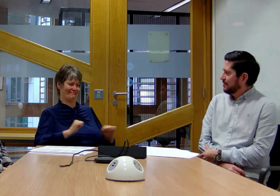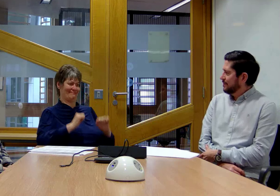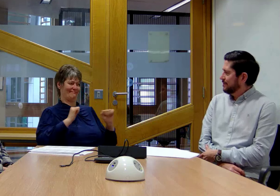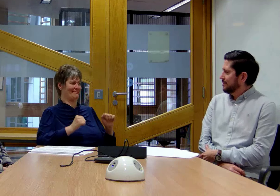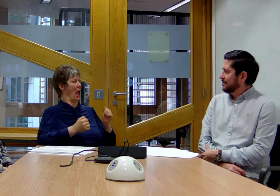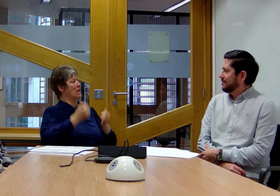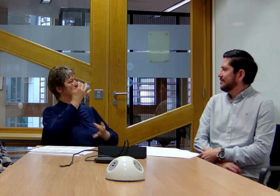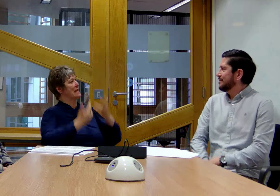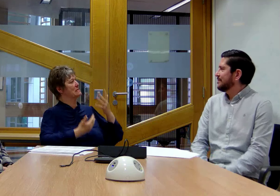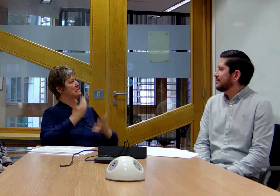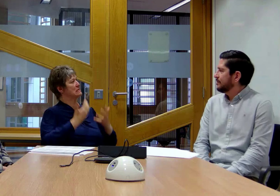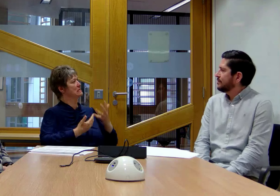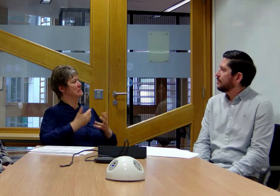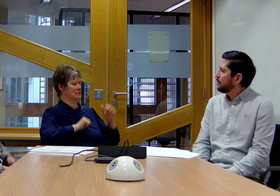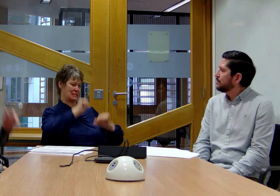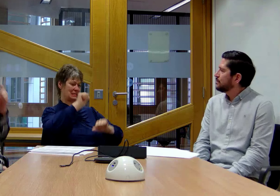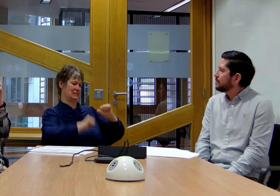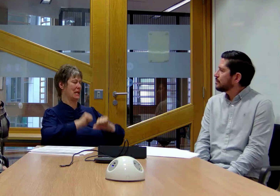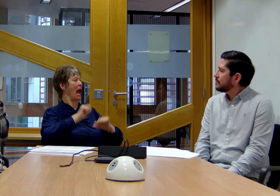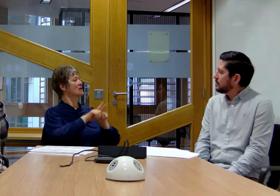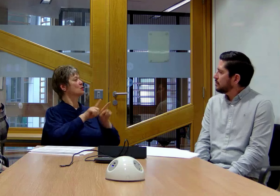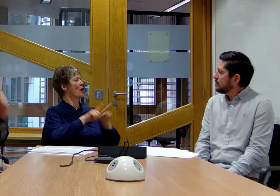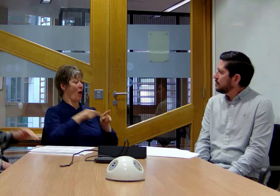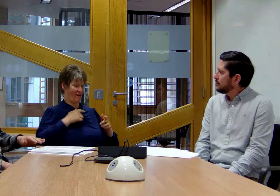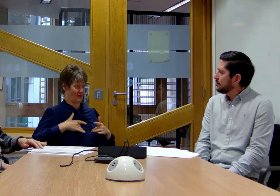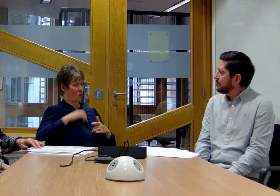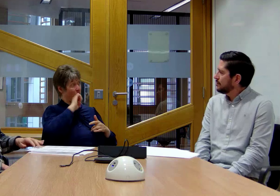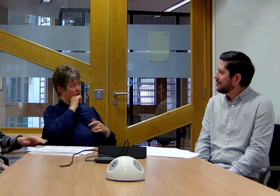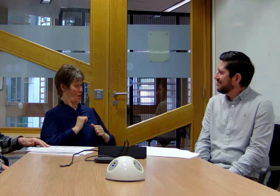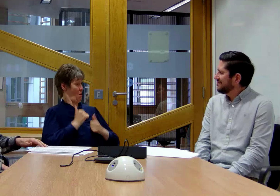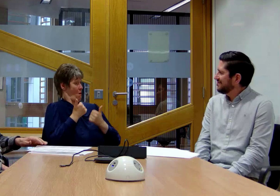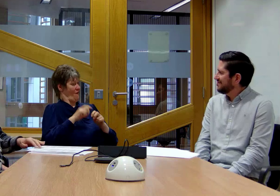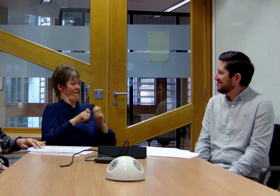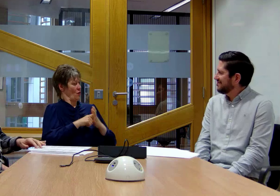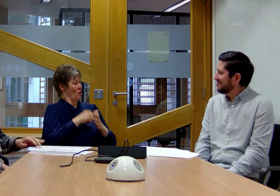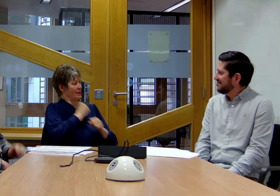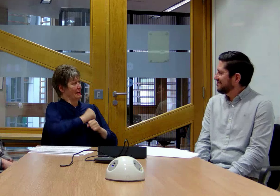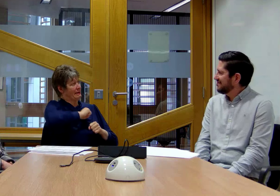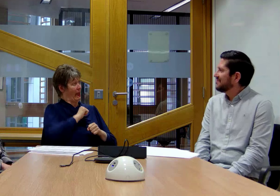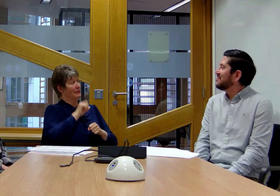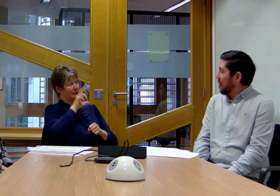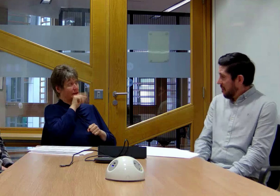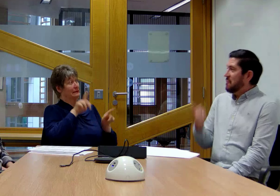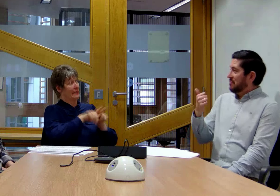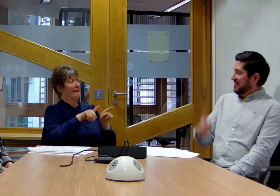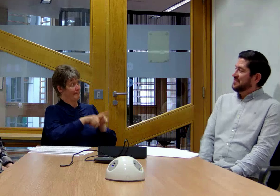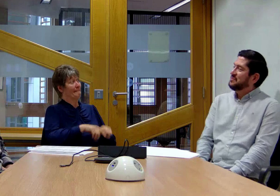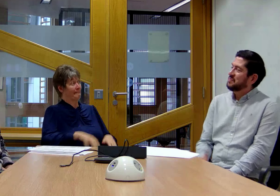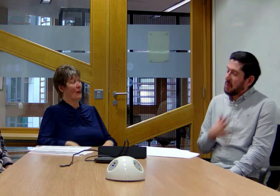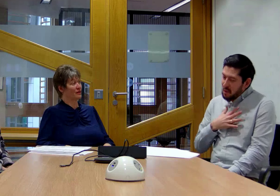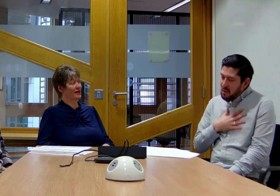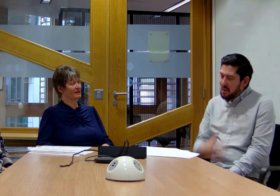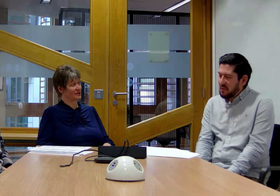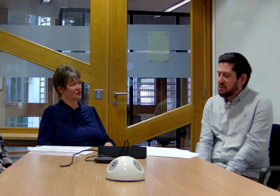So I'm waiting for the census figures too and I think there'll be some quite good news